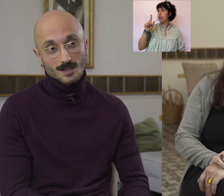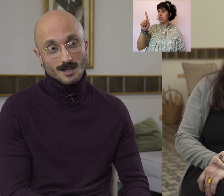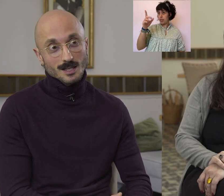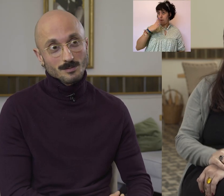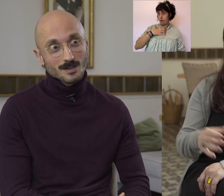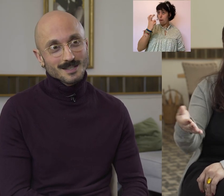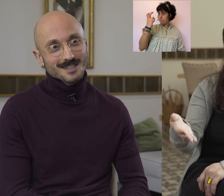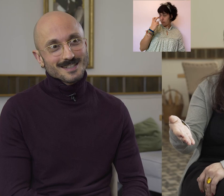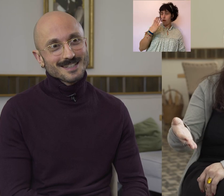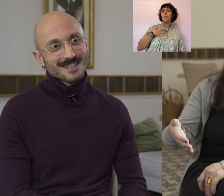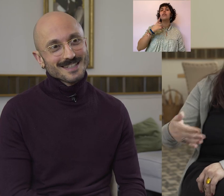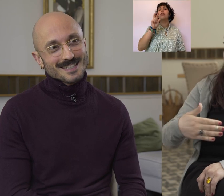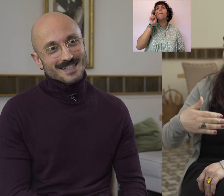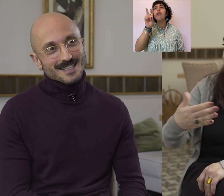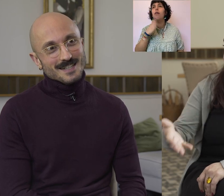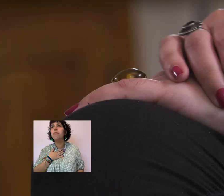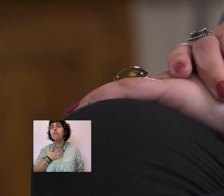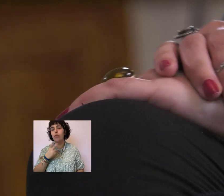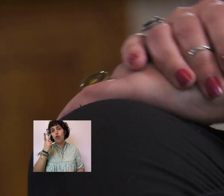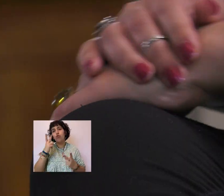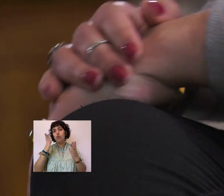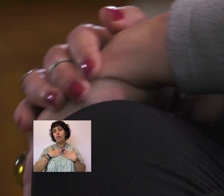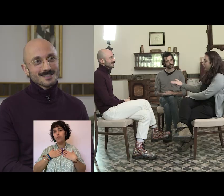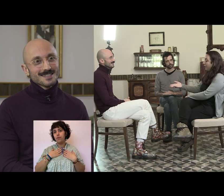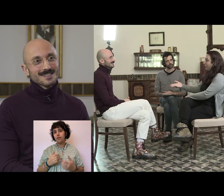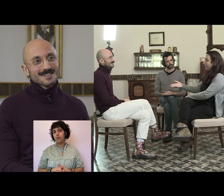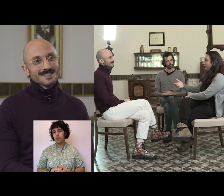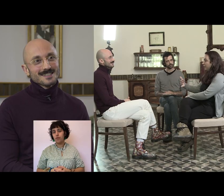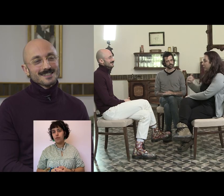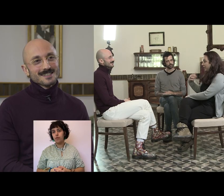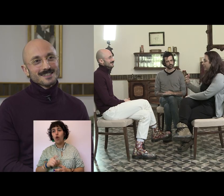Yeah, of course, he's warned about what he's doing there